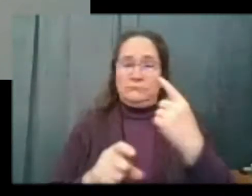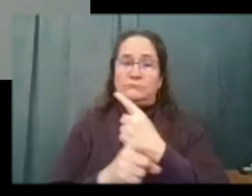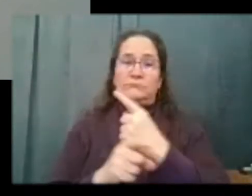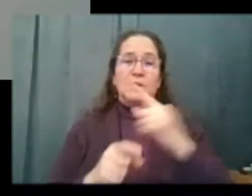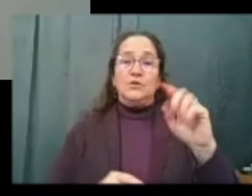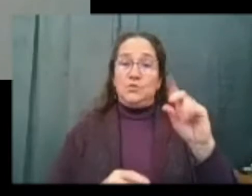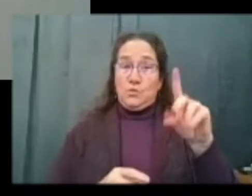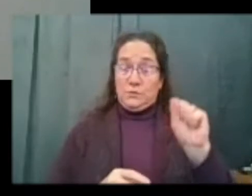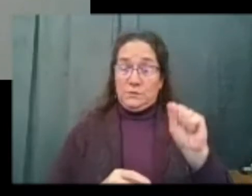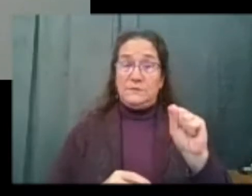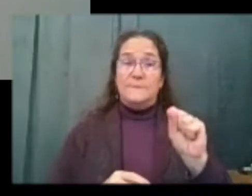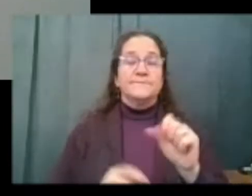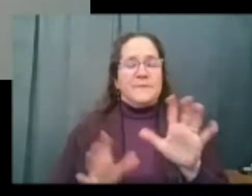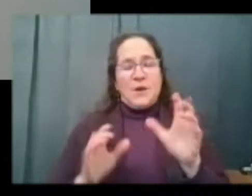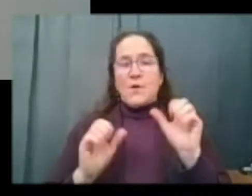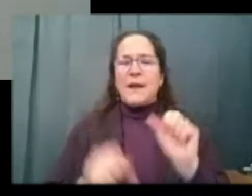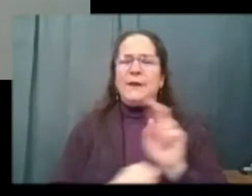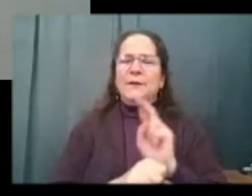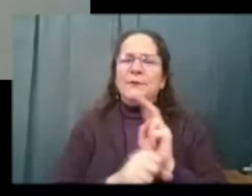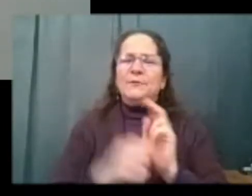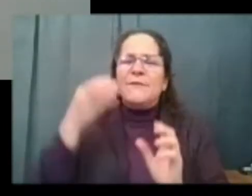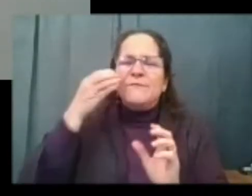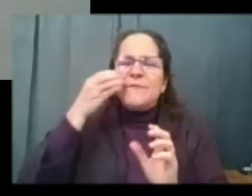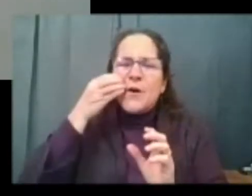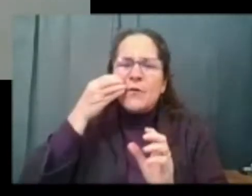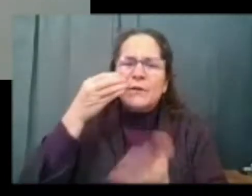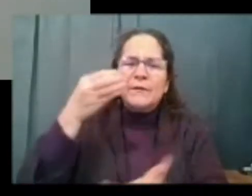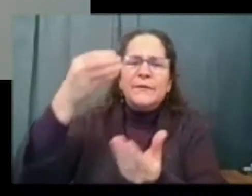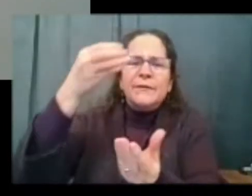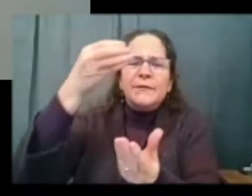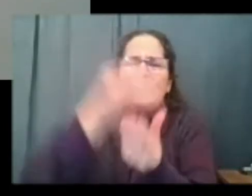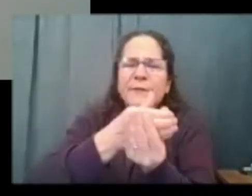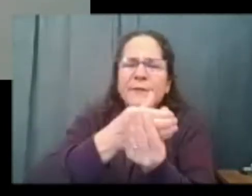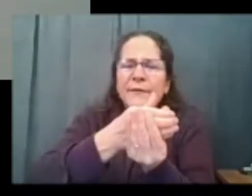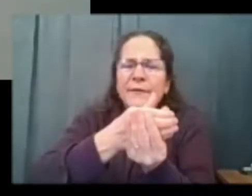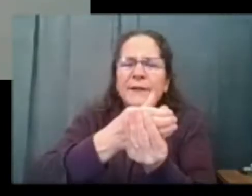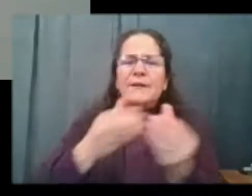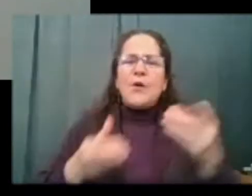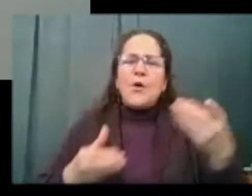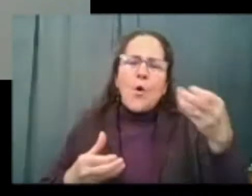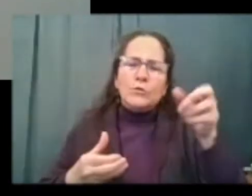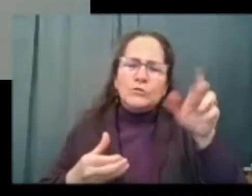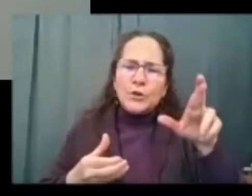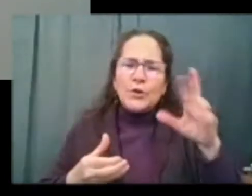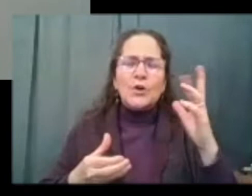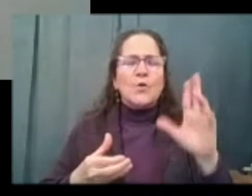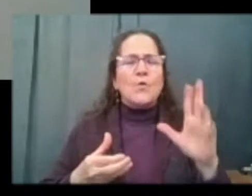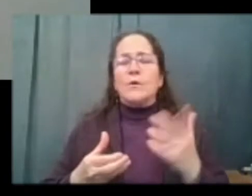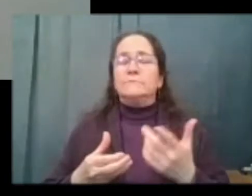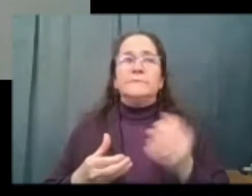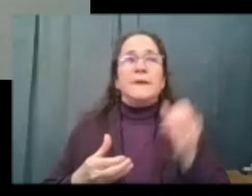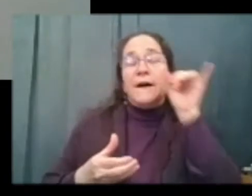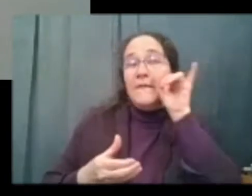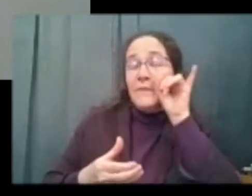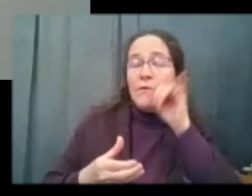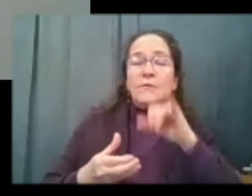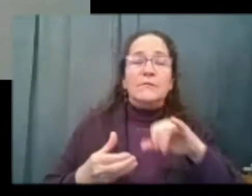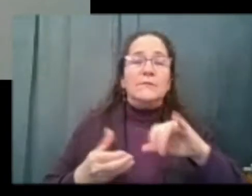up using either a Holder or some other device, connecting with an iPod or iPhone that can even